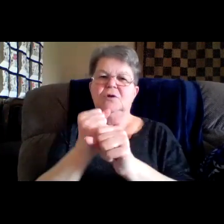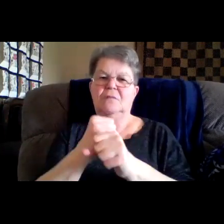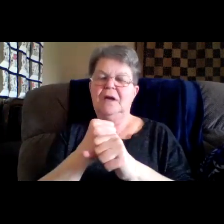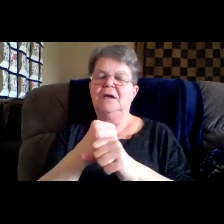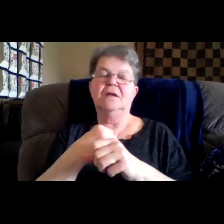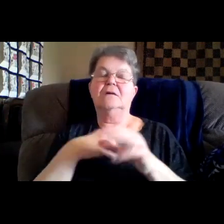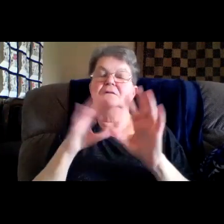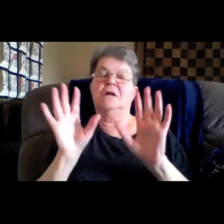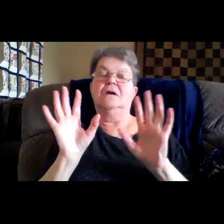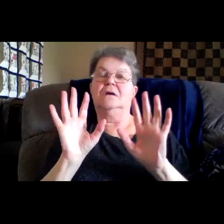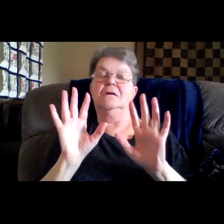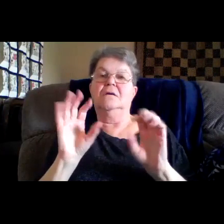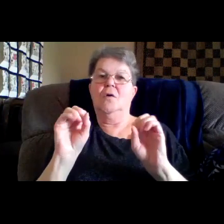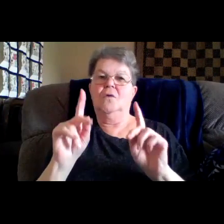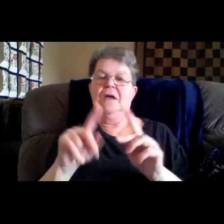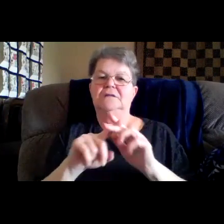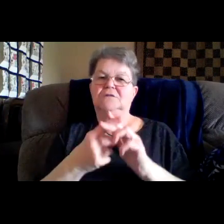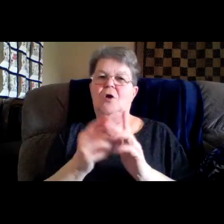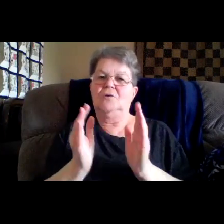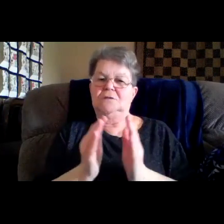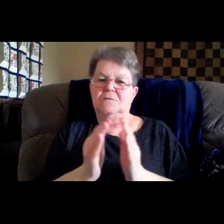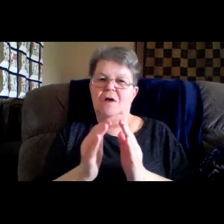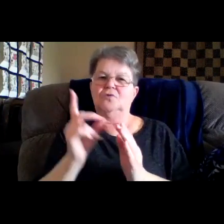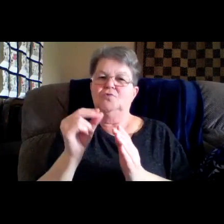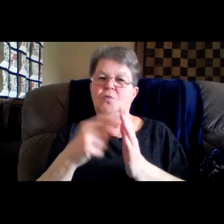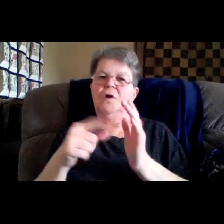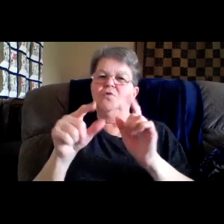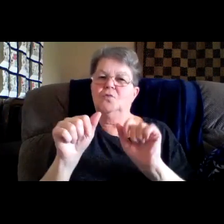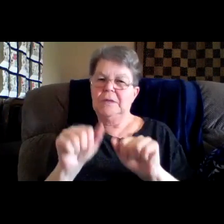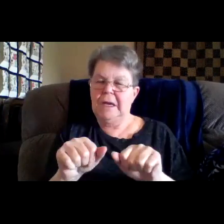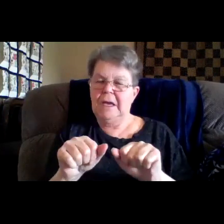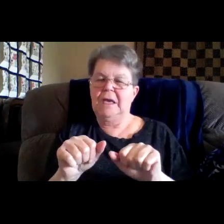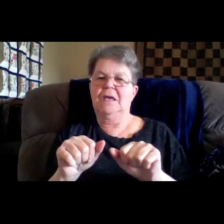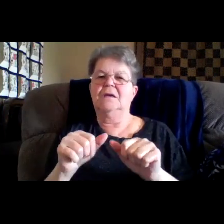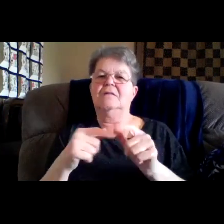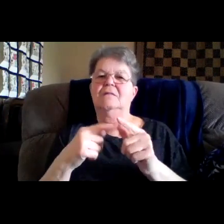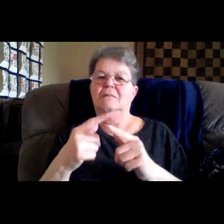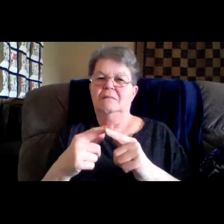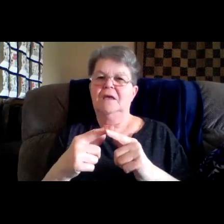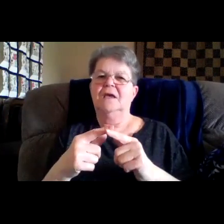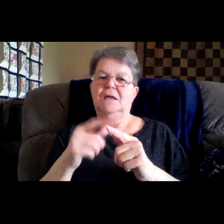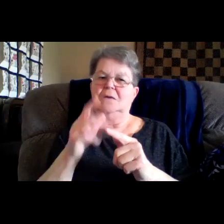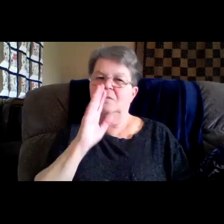it's okay, just start smalls, do what you can. And it's gonna be fine.